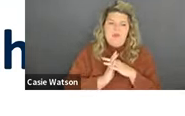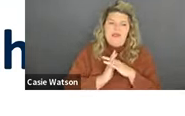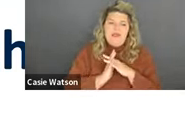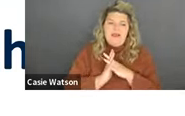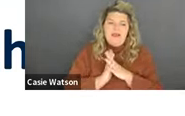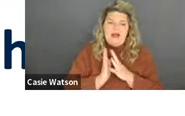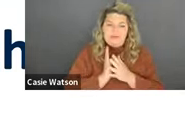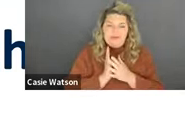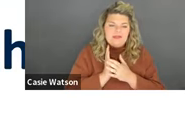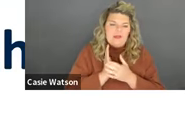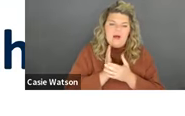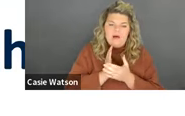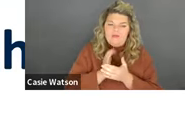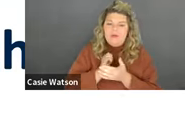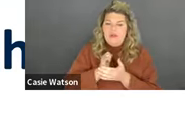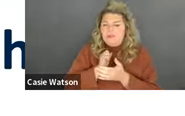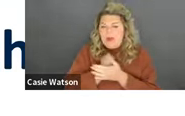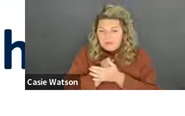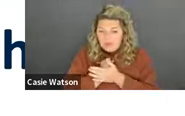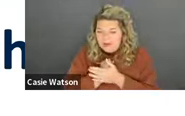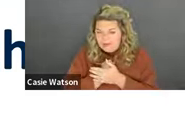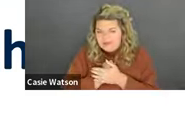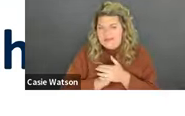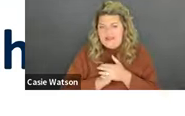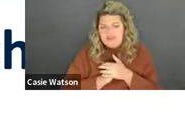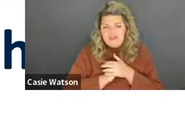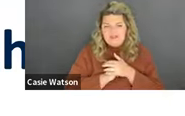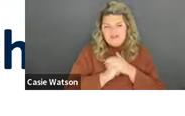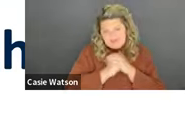if we can get copies of PowerPoint presentations,